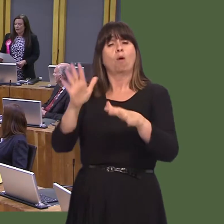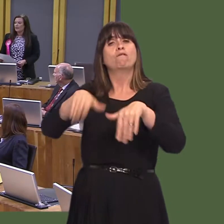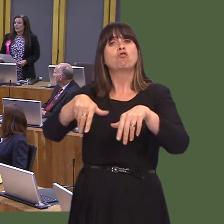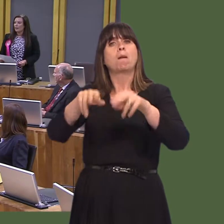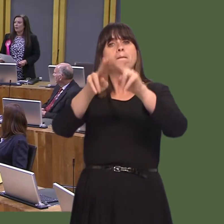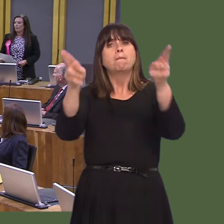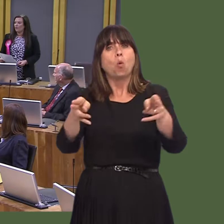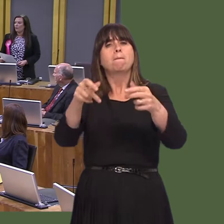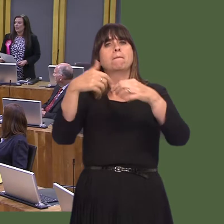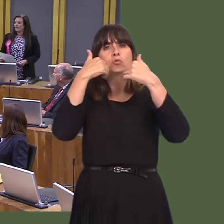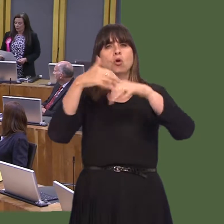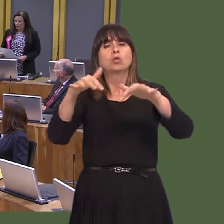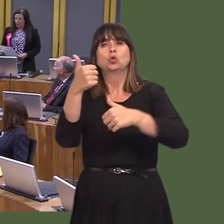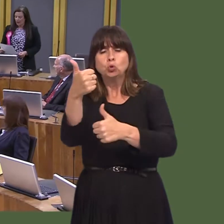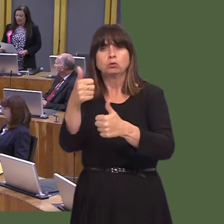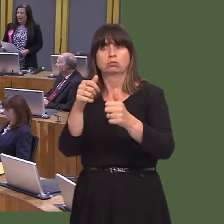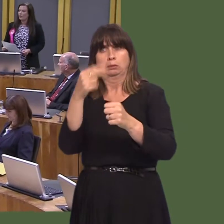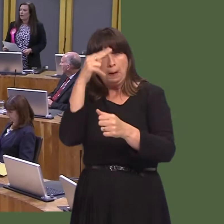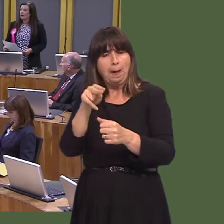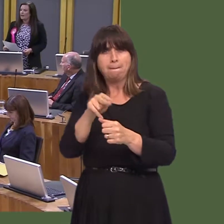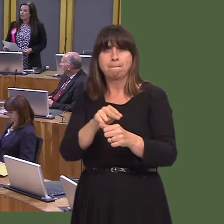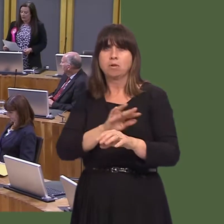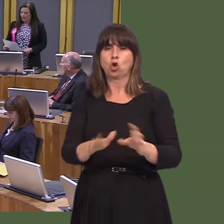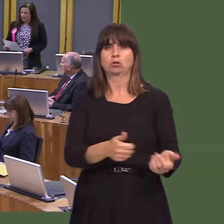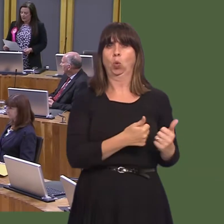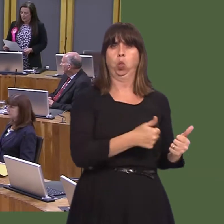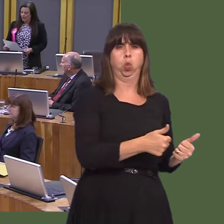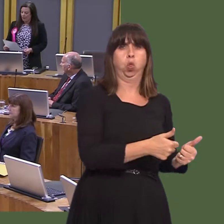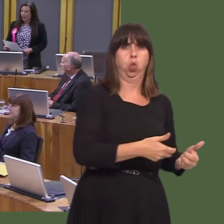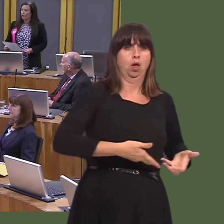Tackling puppy farming is crucial, and many of my constituents have suffered the heartbreak